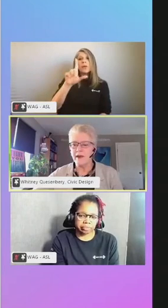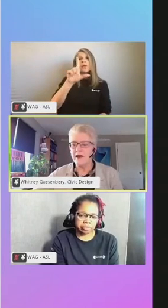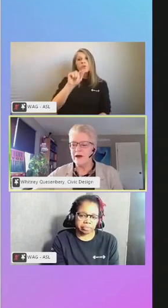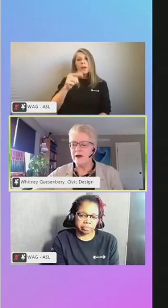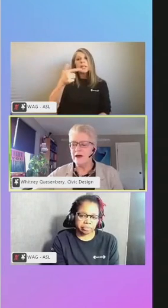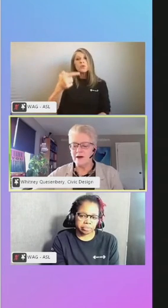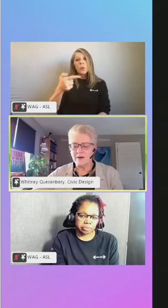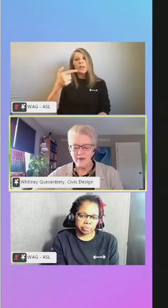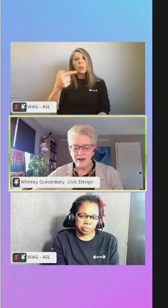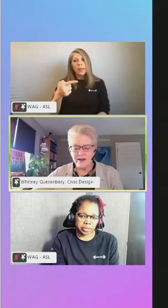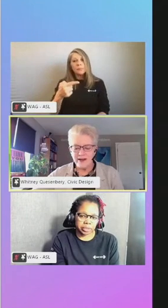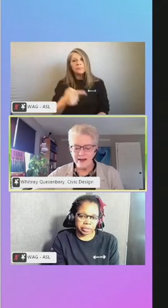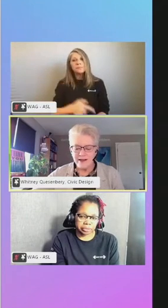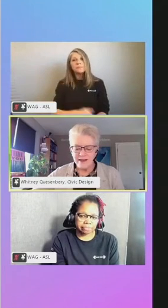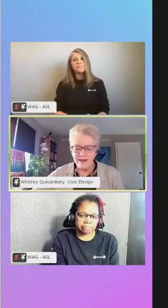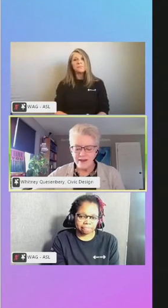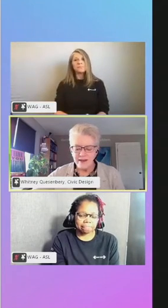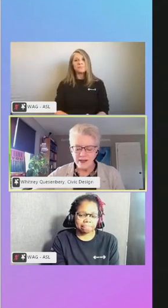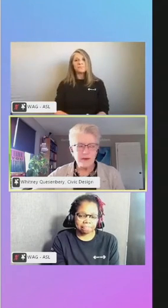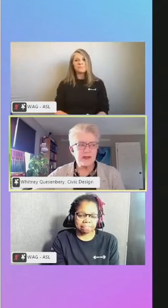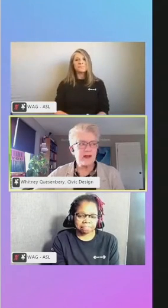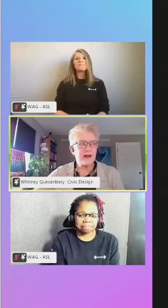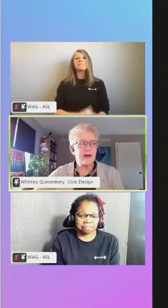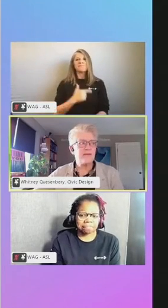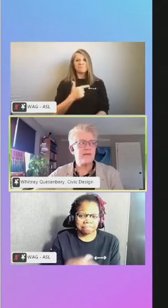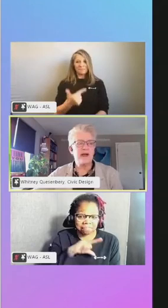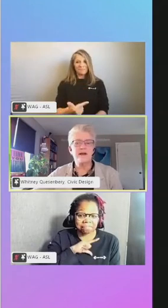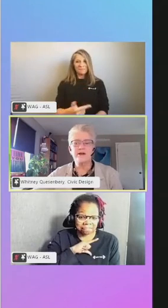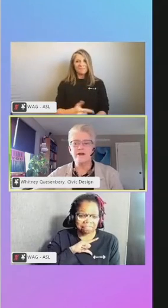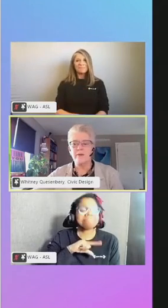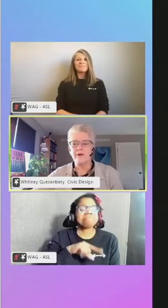was a big gap . Version two came out in